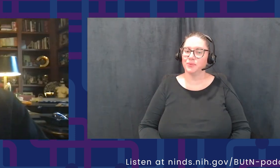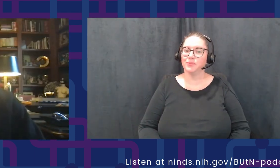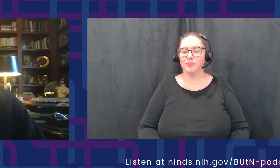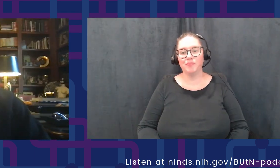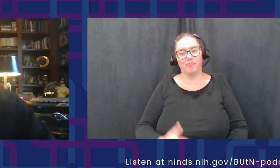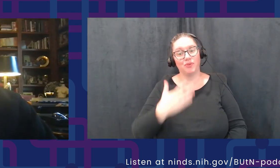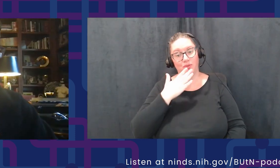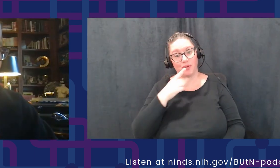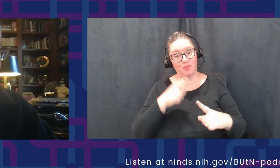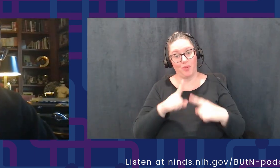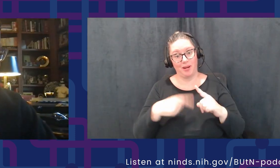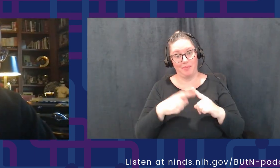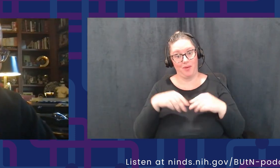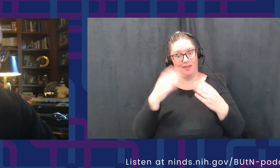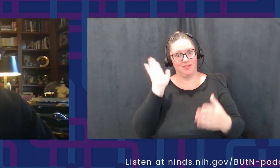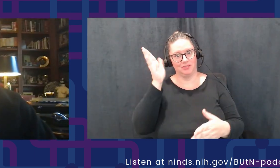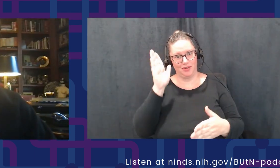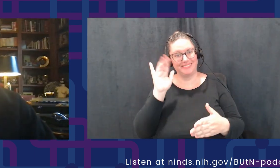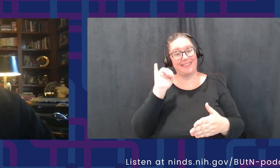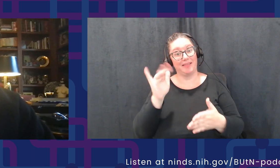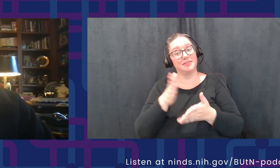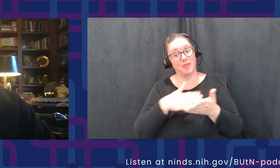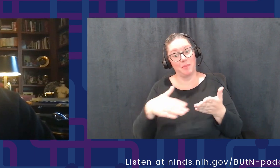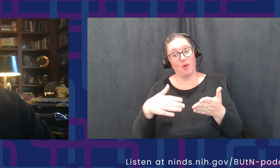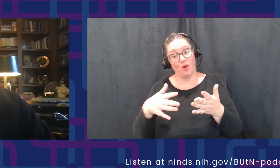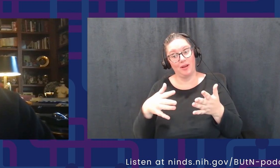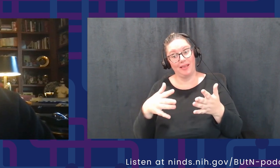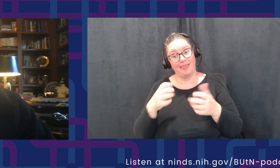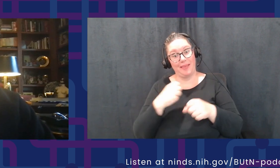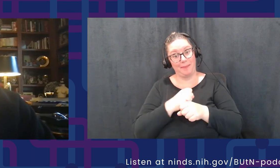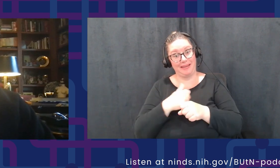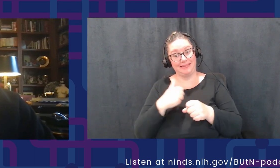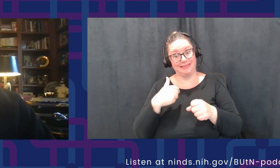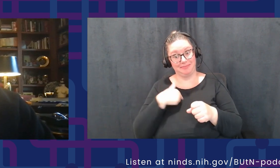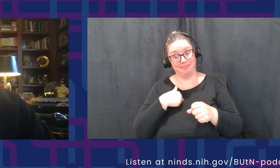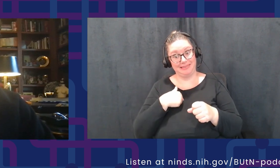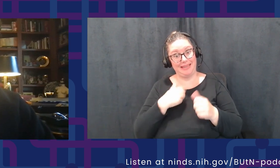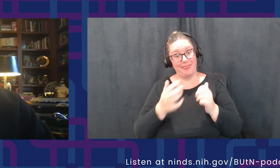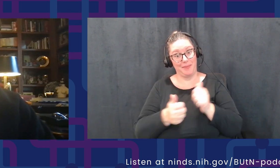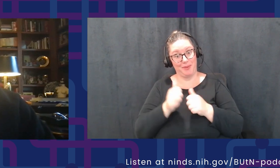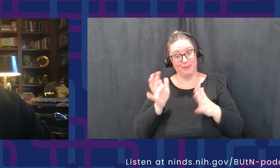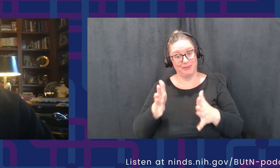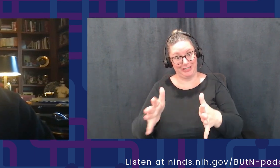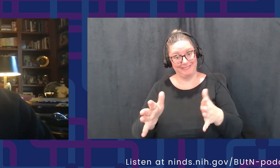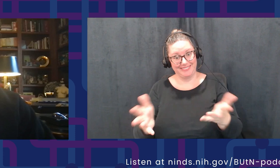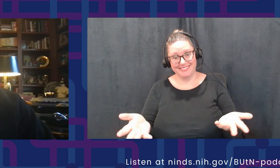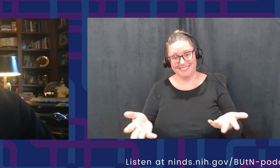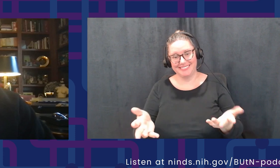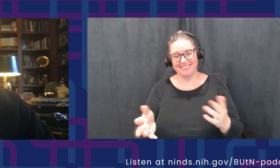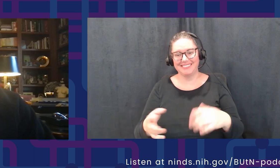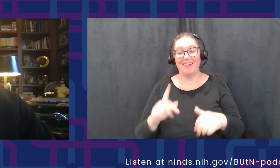Alfredo Quiñones-Hinojosa: It's a beautiful point about giving talks and I got to tell you, that is the part that makes me also the most nervous.